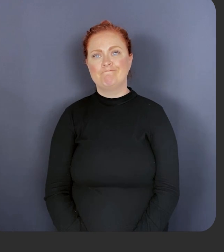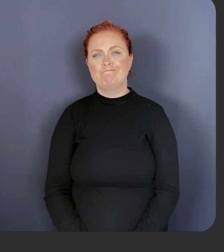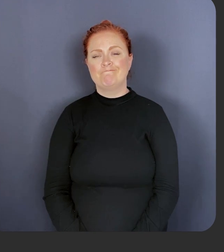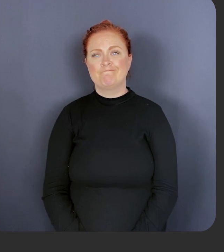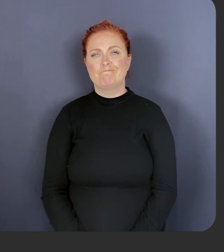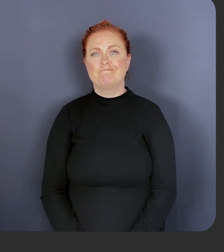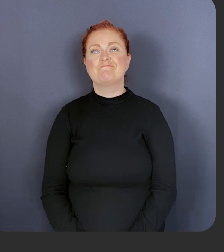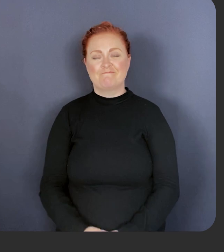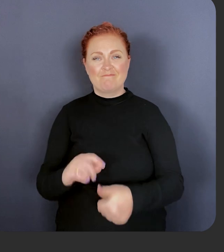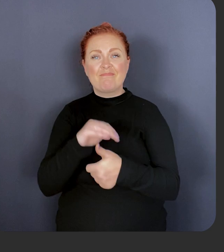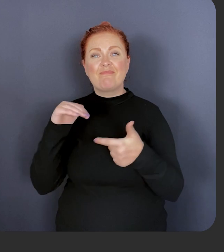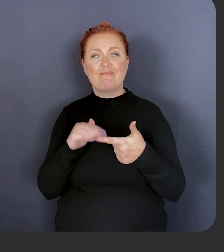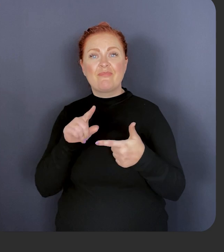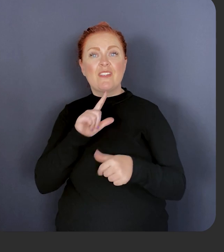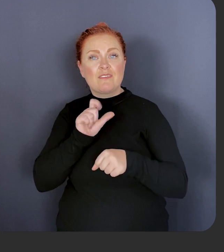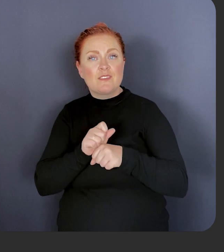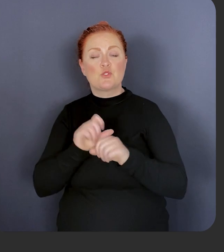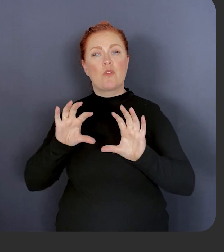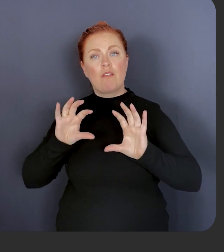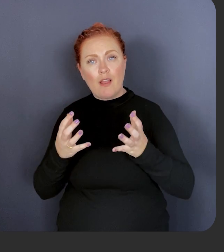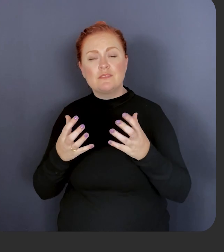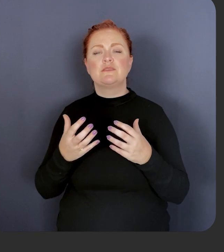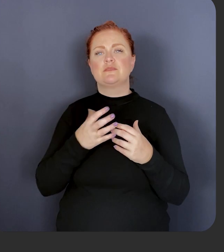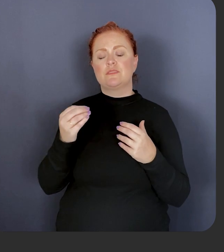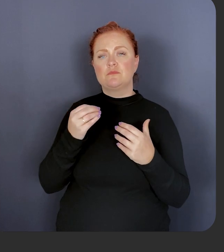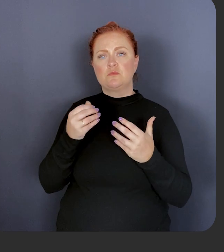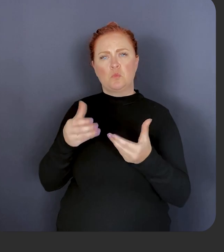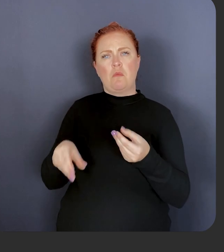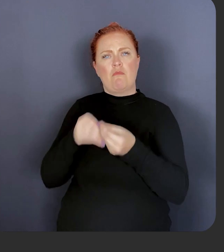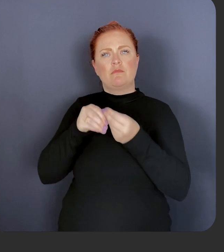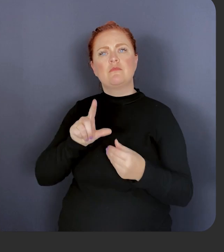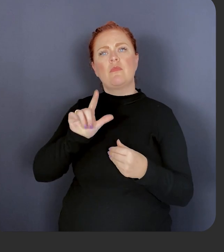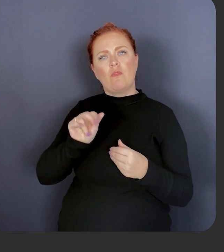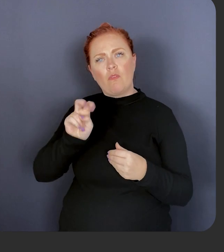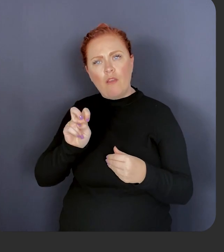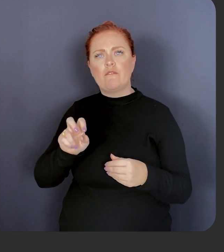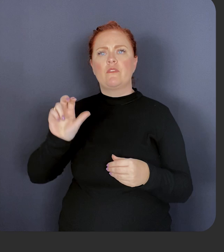then we go into the actual class. And we want to just add the LiveAnnouncer